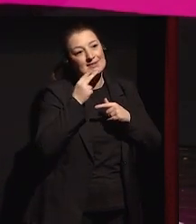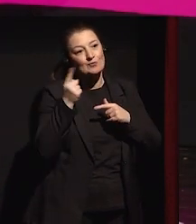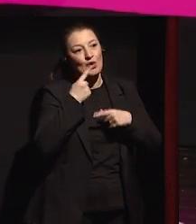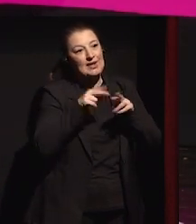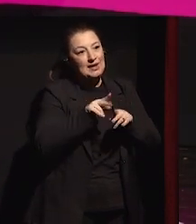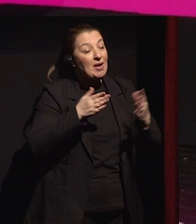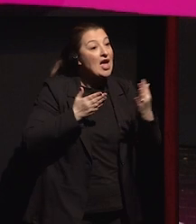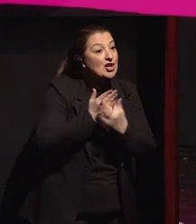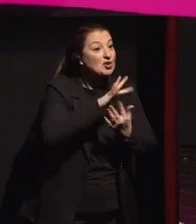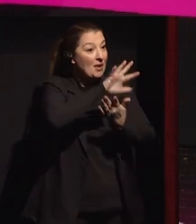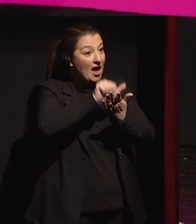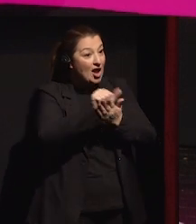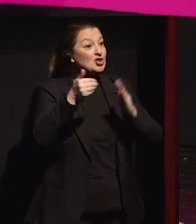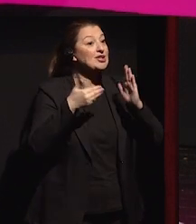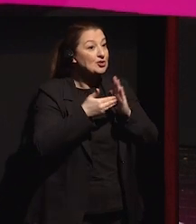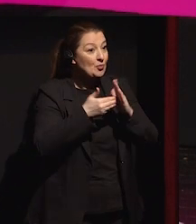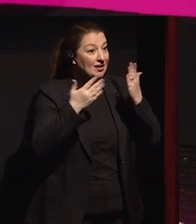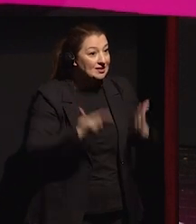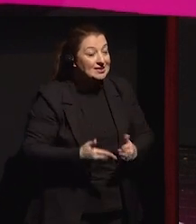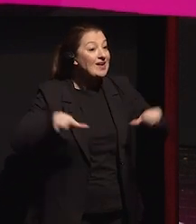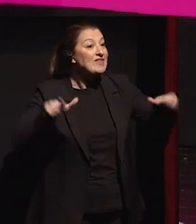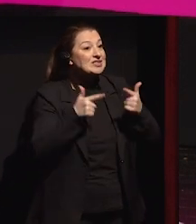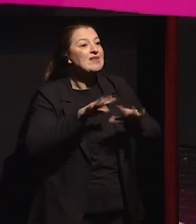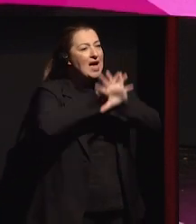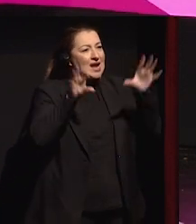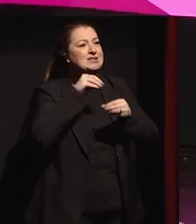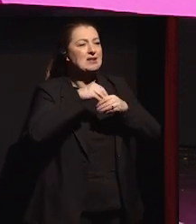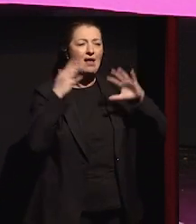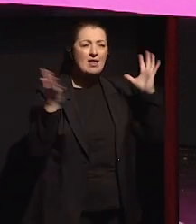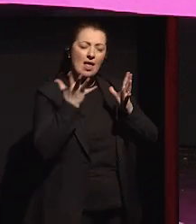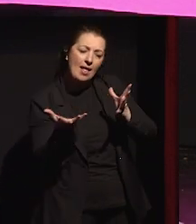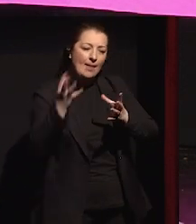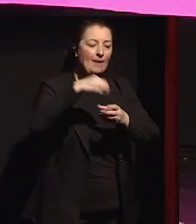more inclusive for everyone, under the consultancy of Everything Accessible,